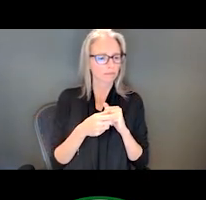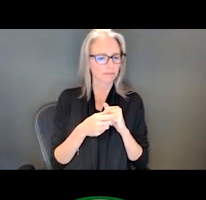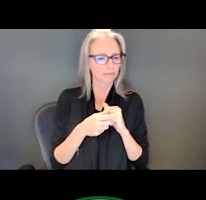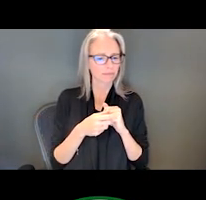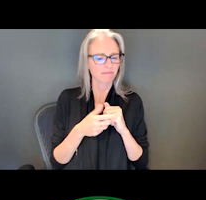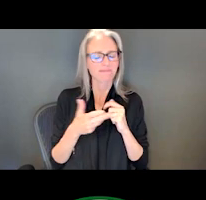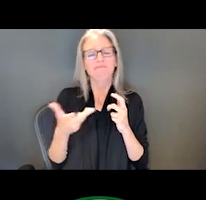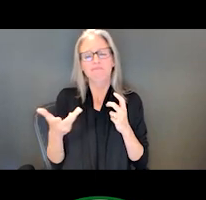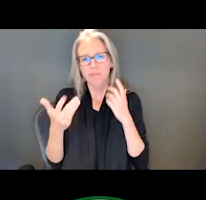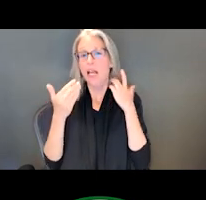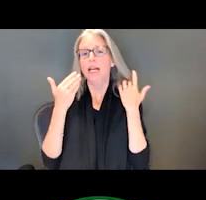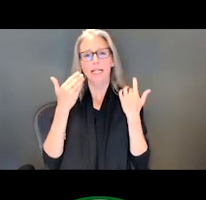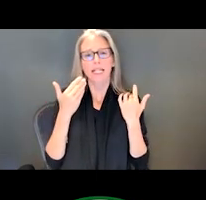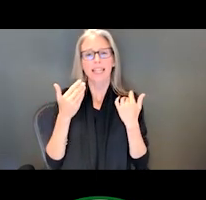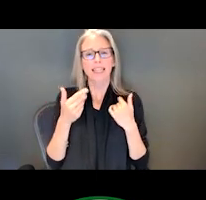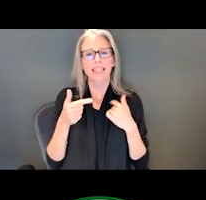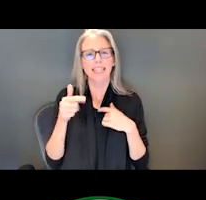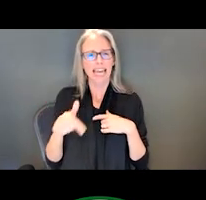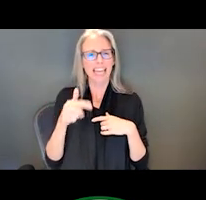of staff and interpreter staff, whether it's.